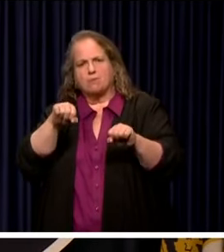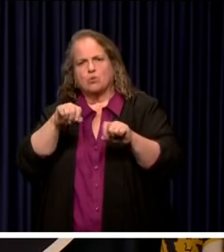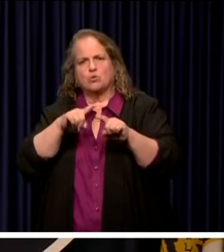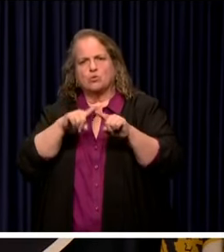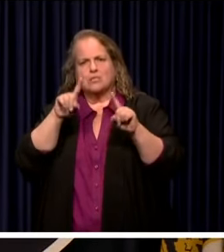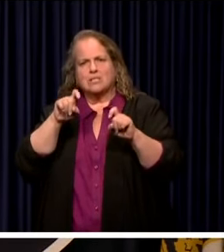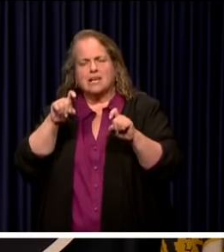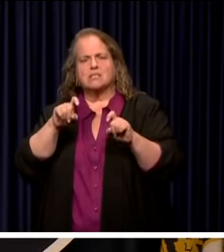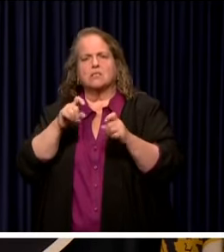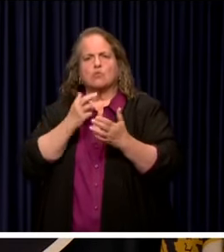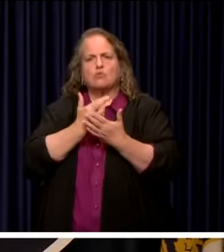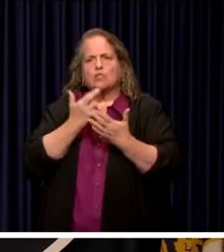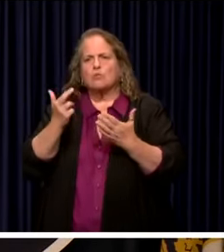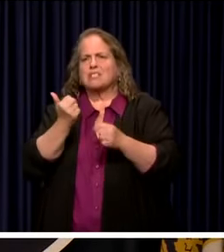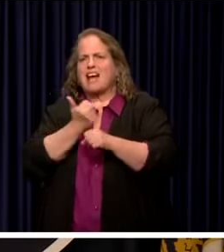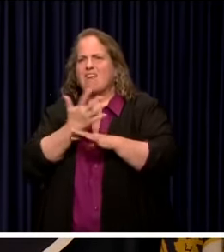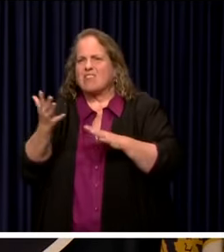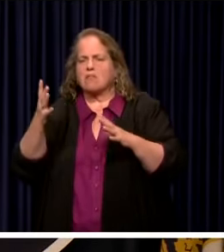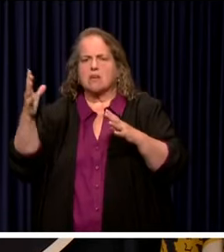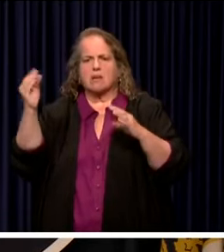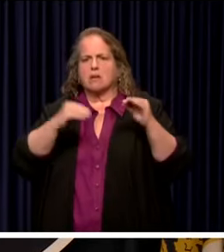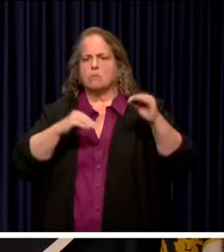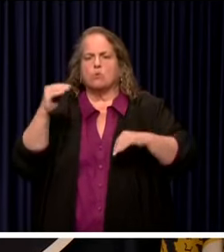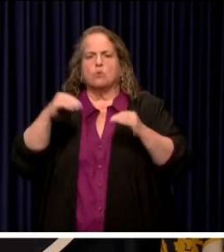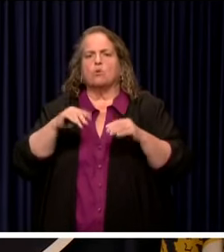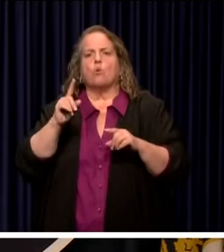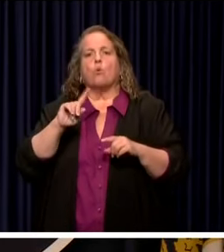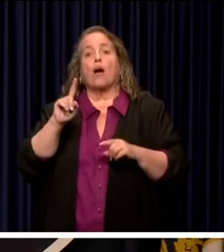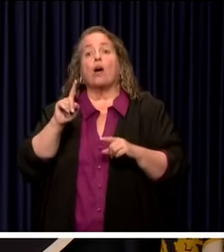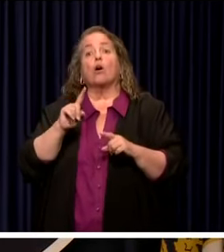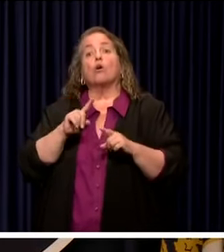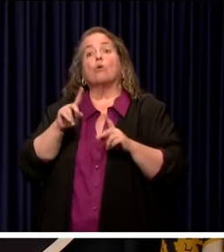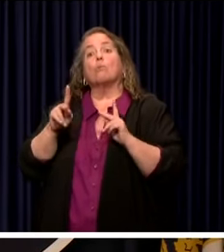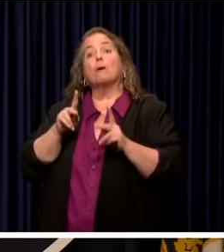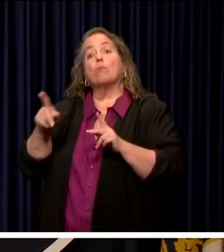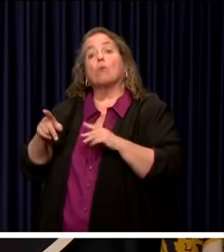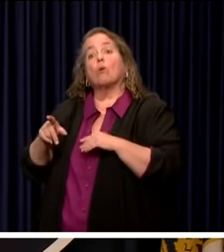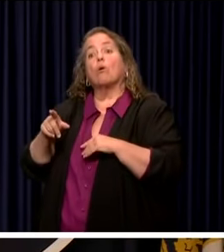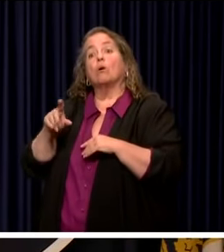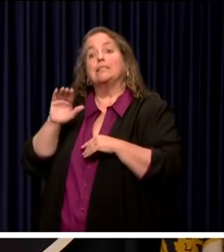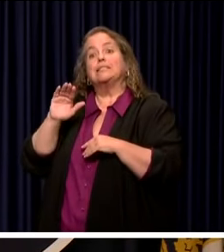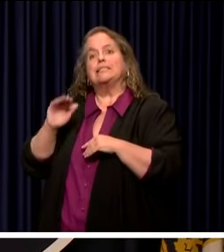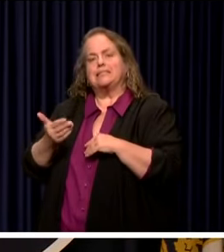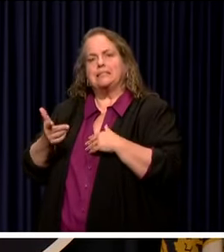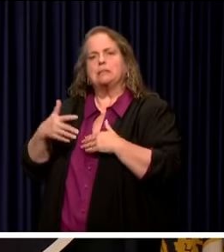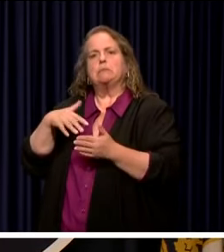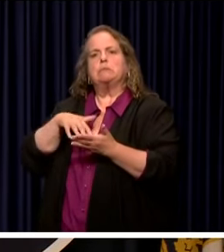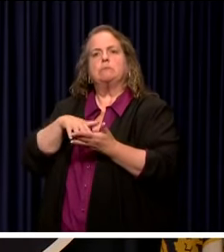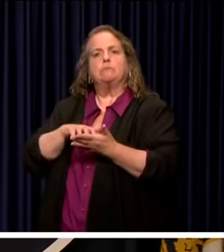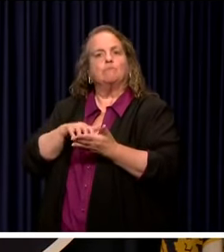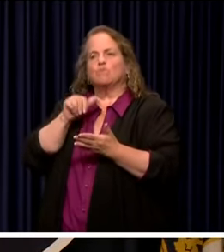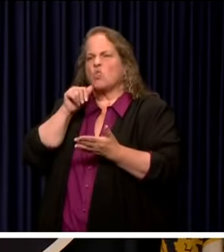ONE MORE TIME.